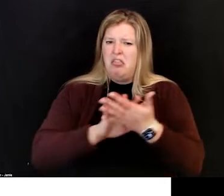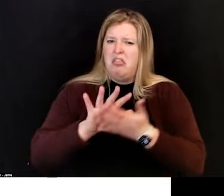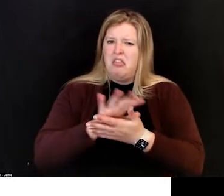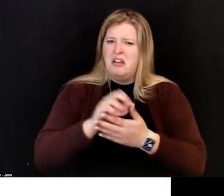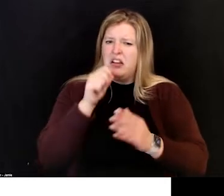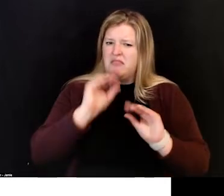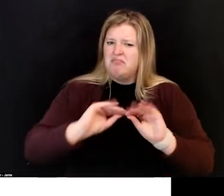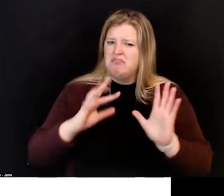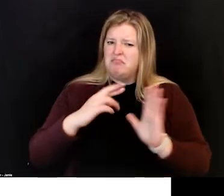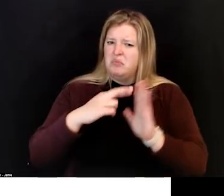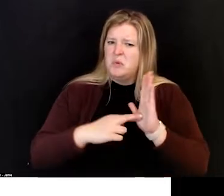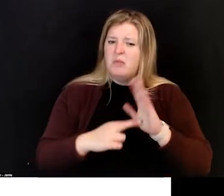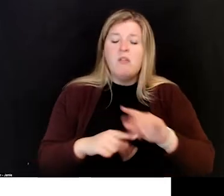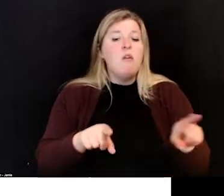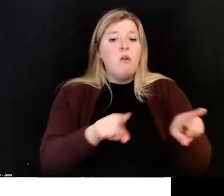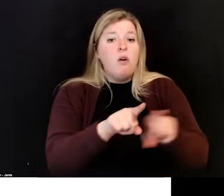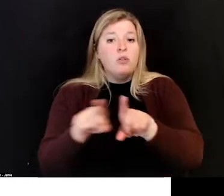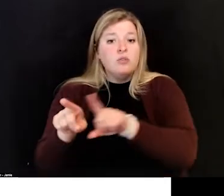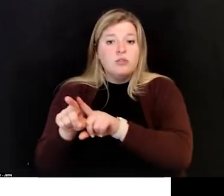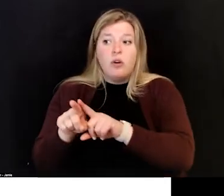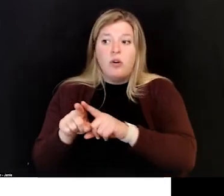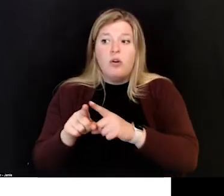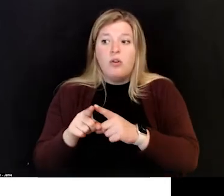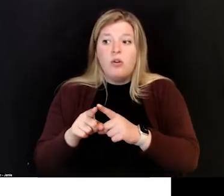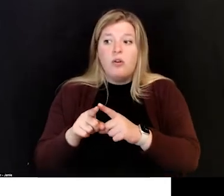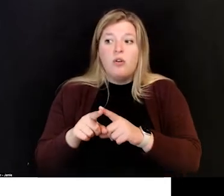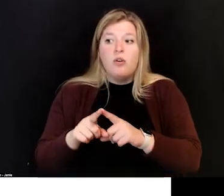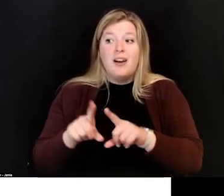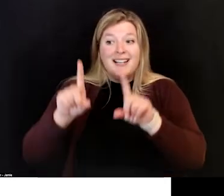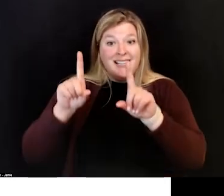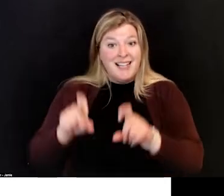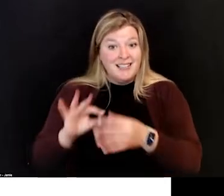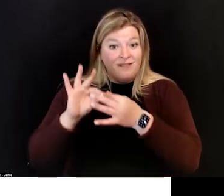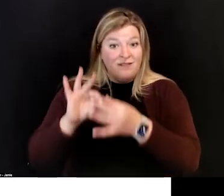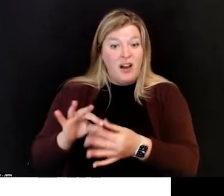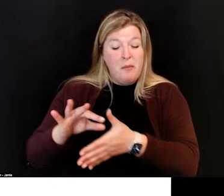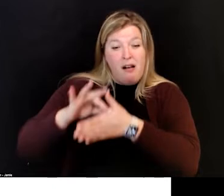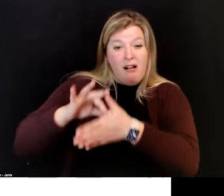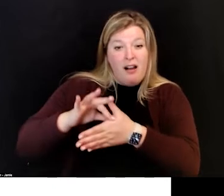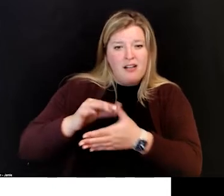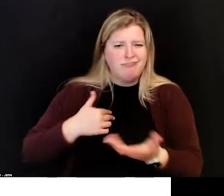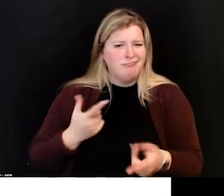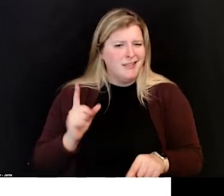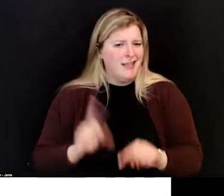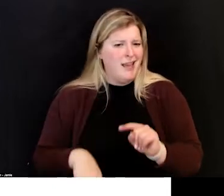There's also no ability to test based on context. And a simplistic example of that